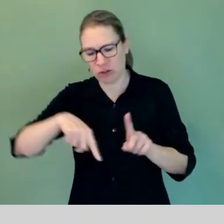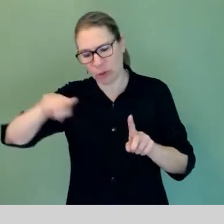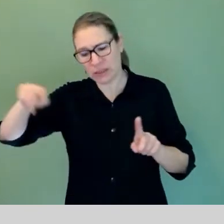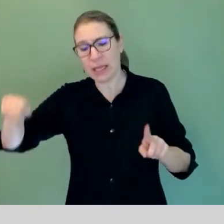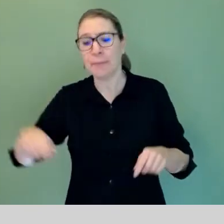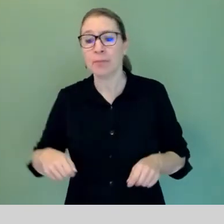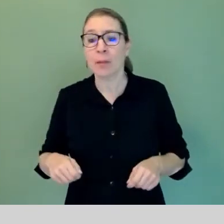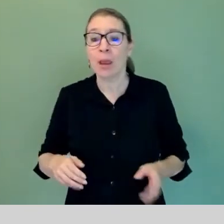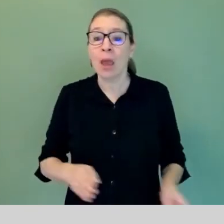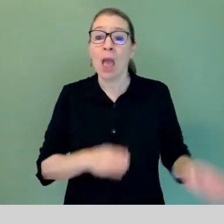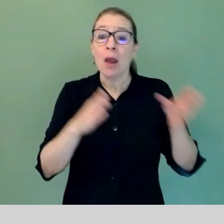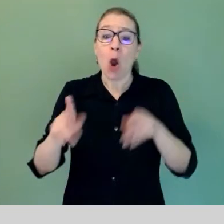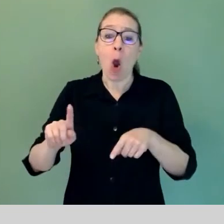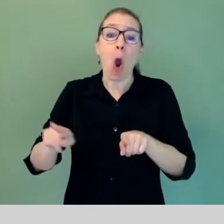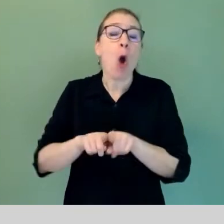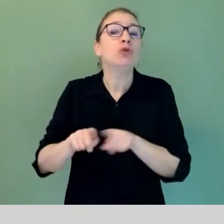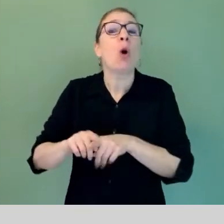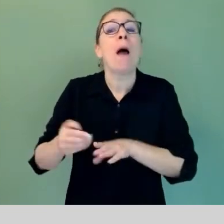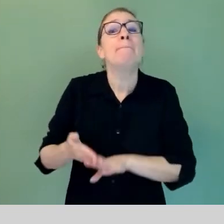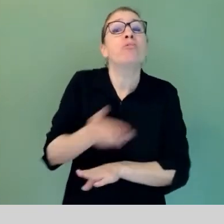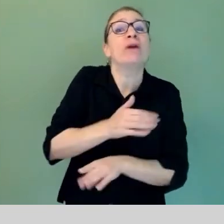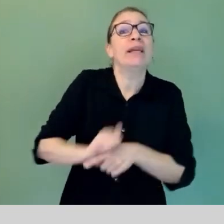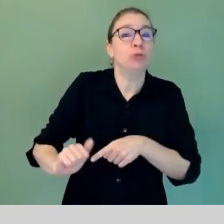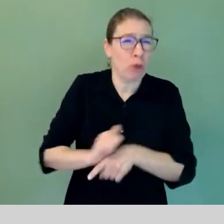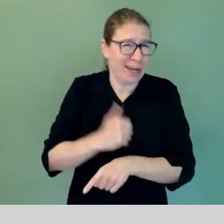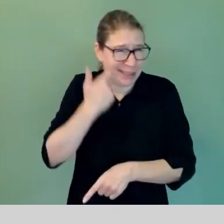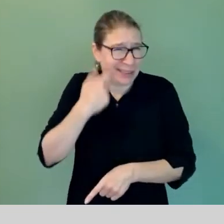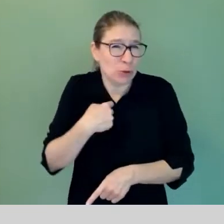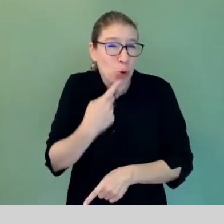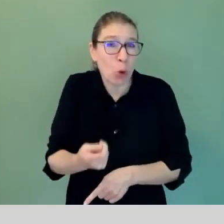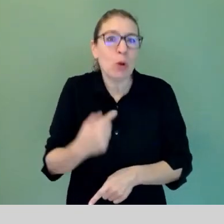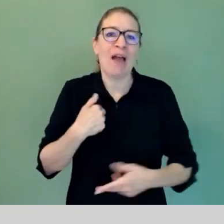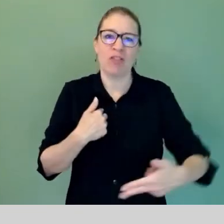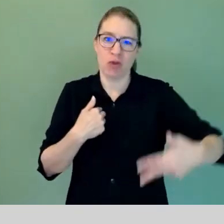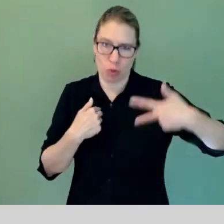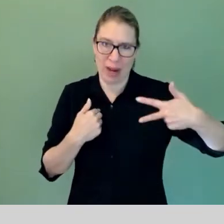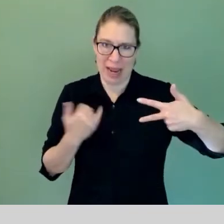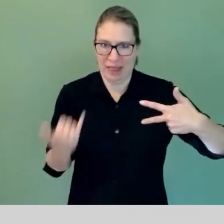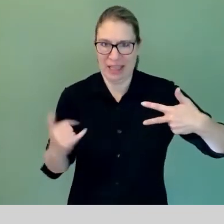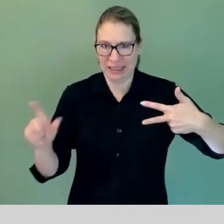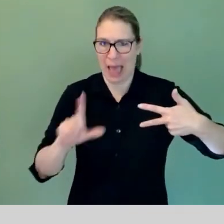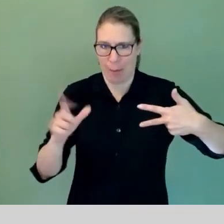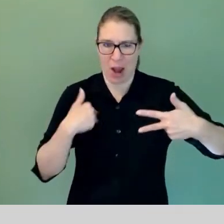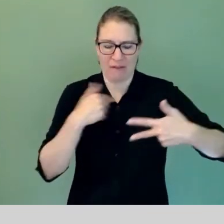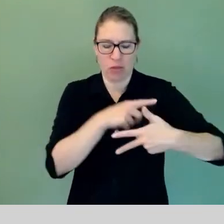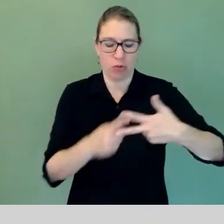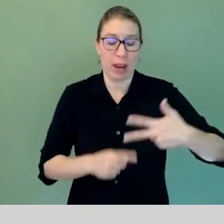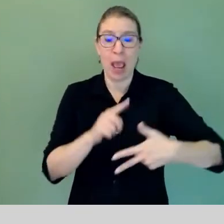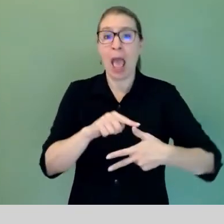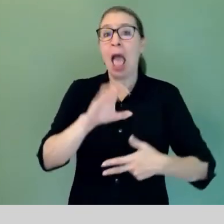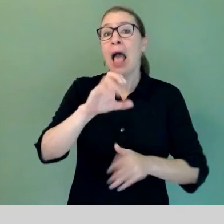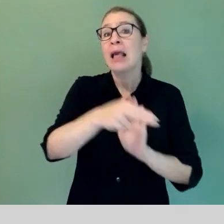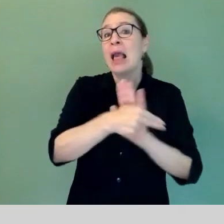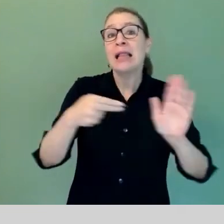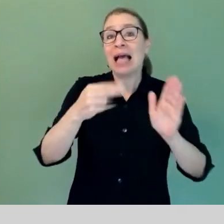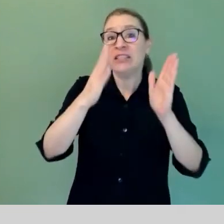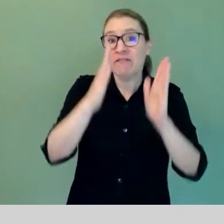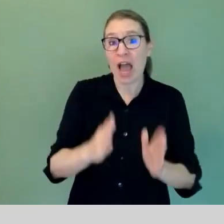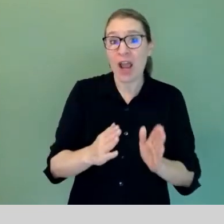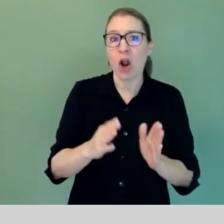And then also pre-train models like I was specifying. So there are three available in this library. There is a classifier that classifies